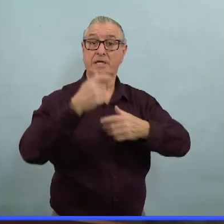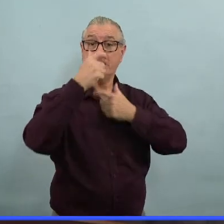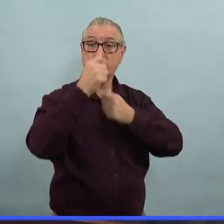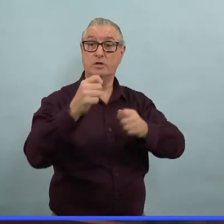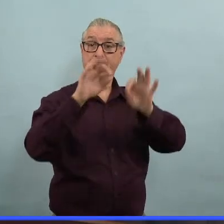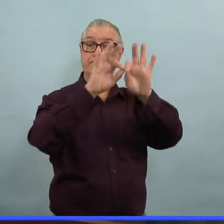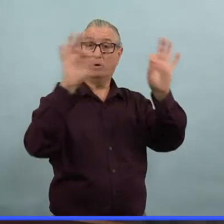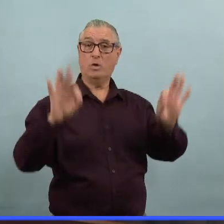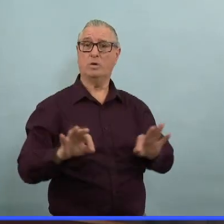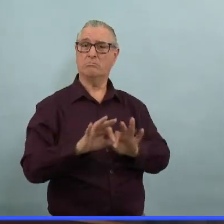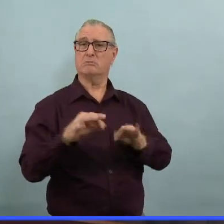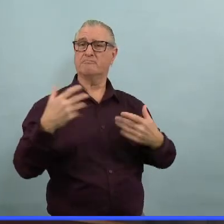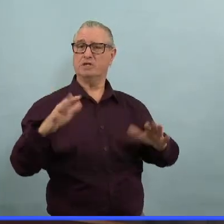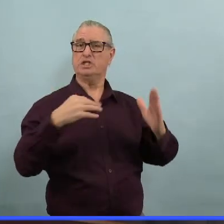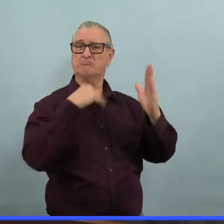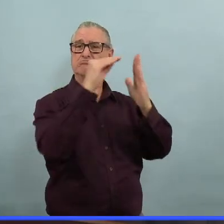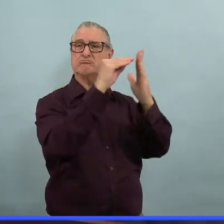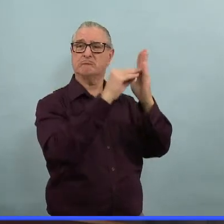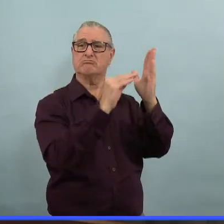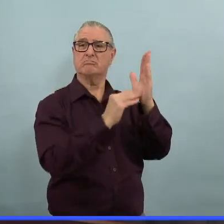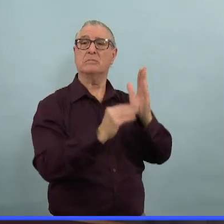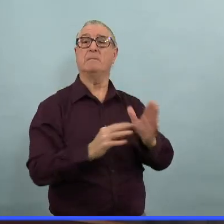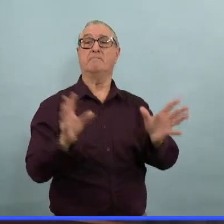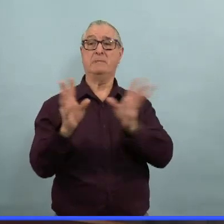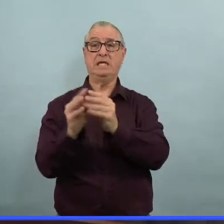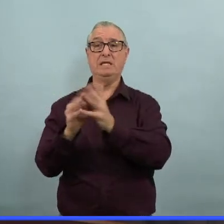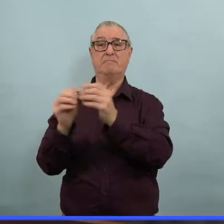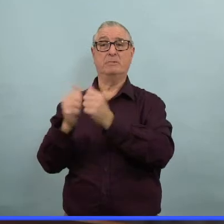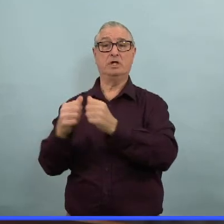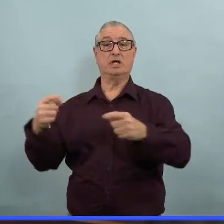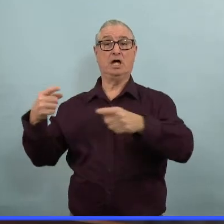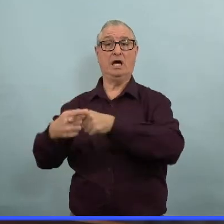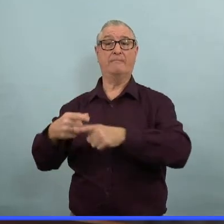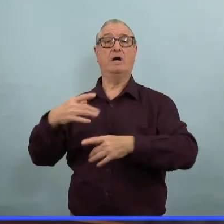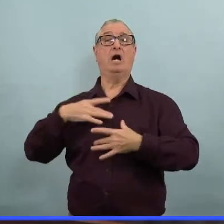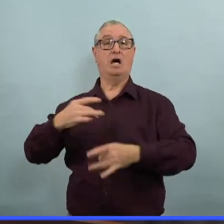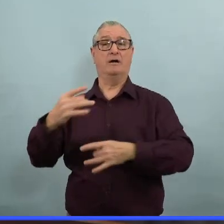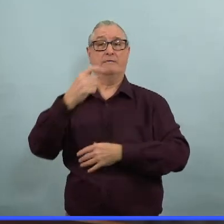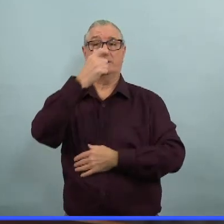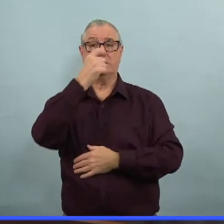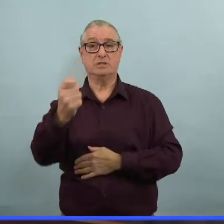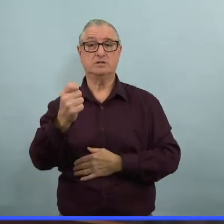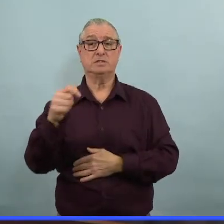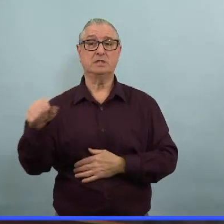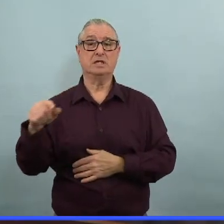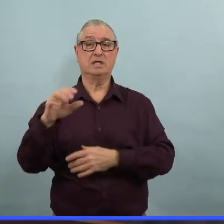meeting with the conflict of interest commissioner what uh the issue is that i didn't file the form